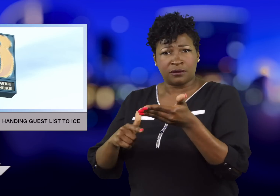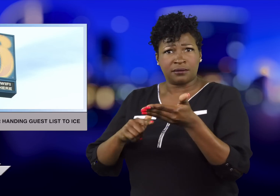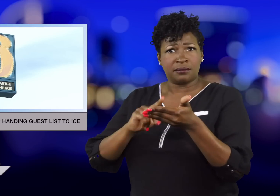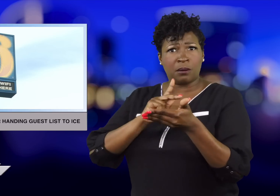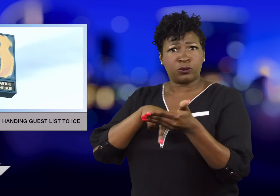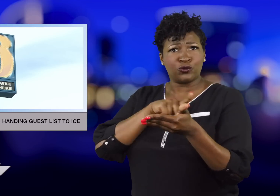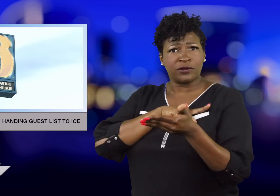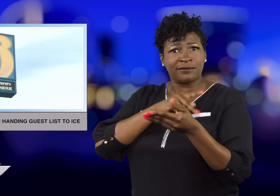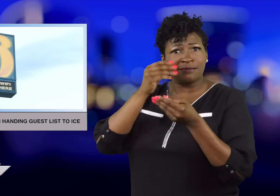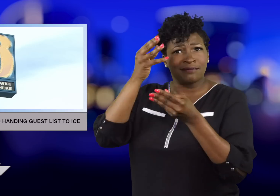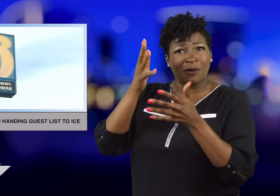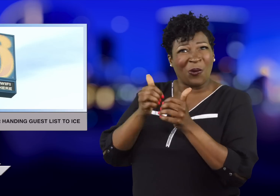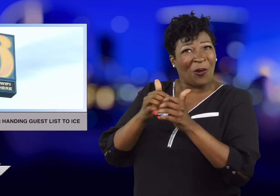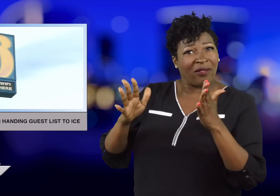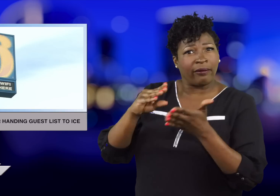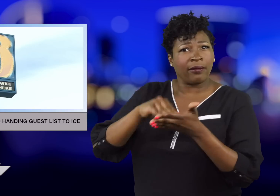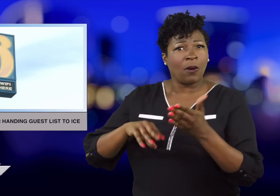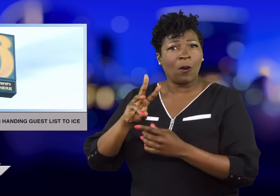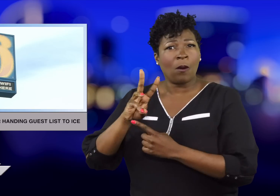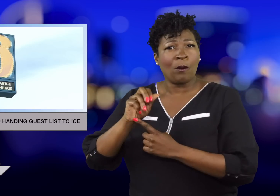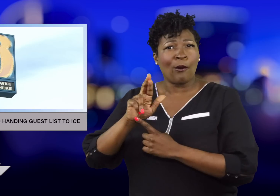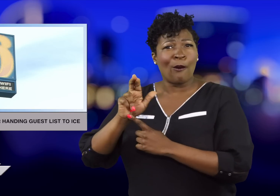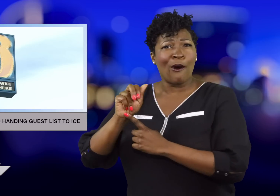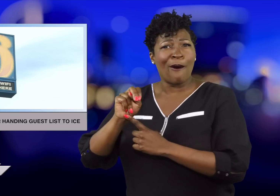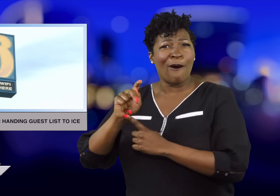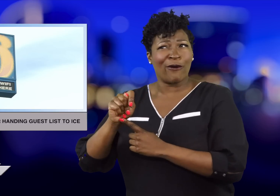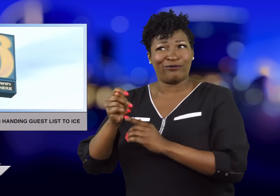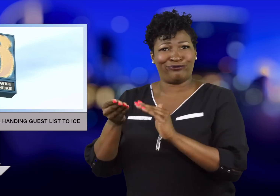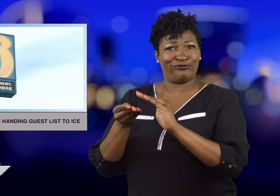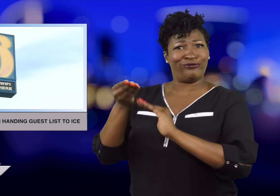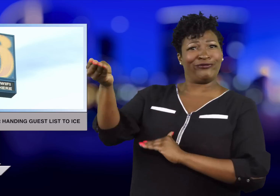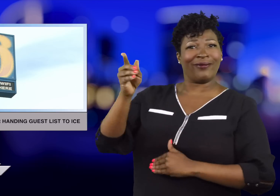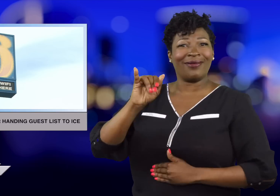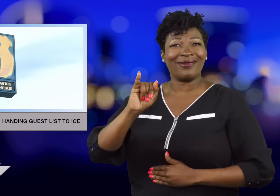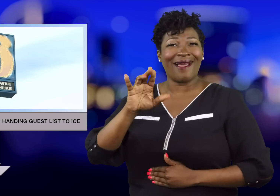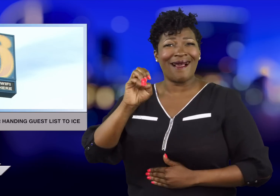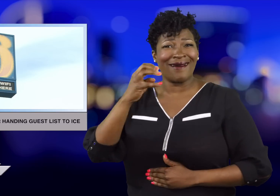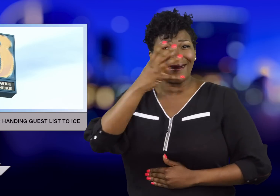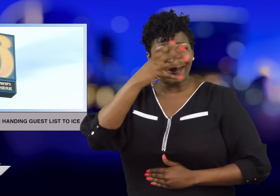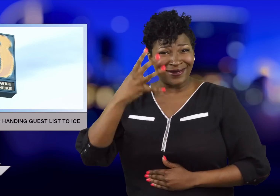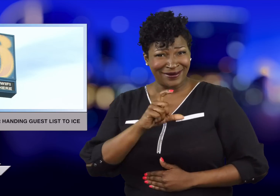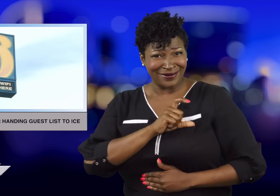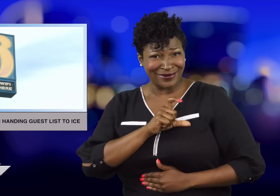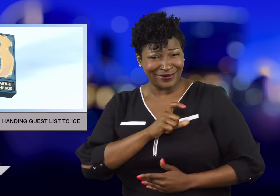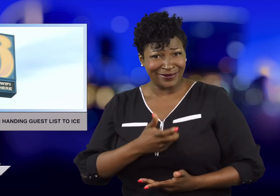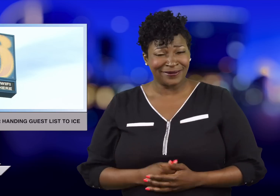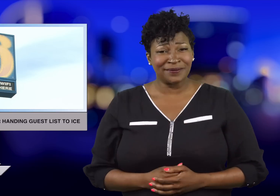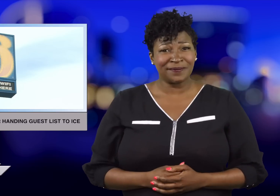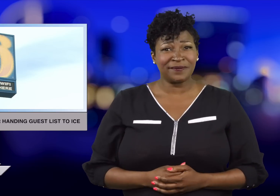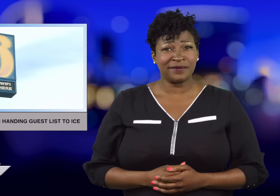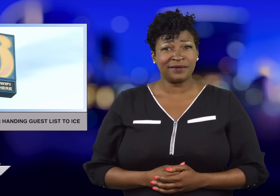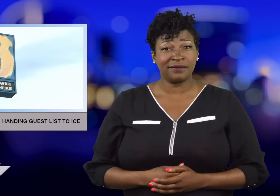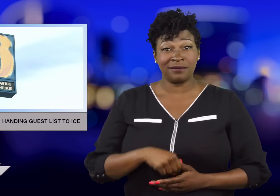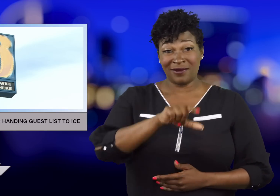and personal information of about 80,000 people without a warrant to ICE agents.